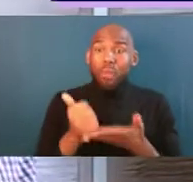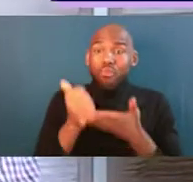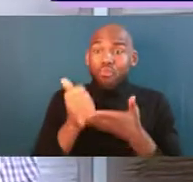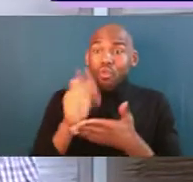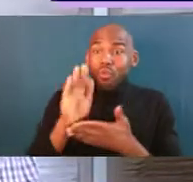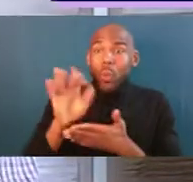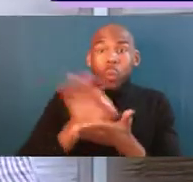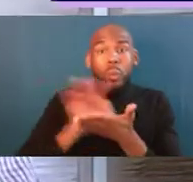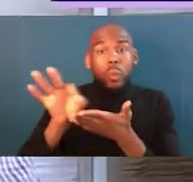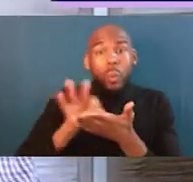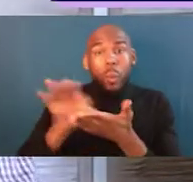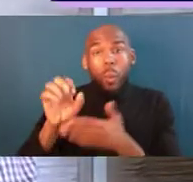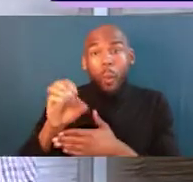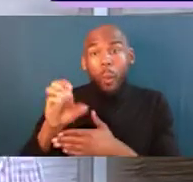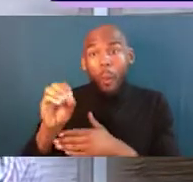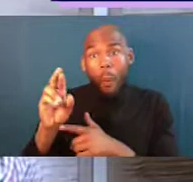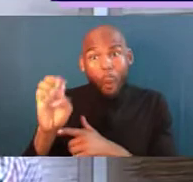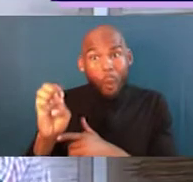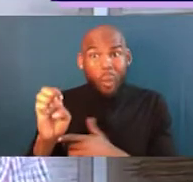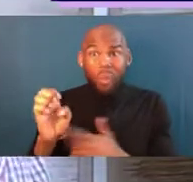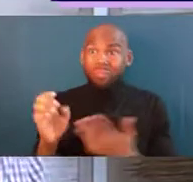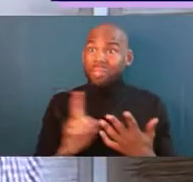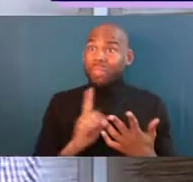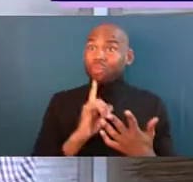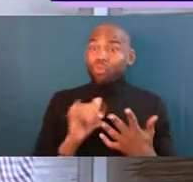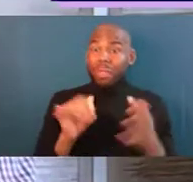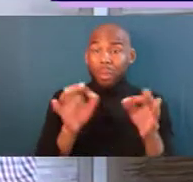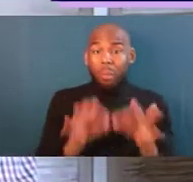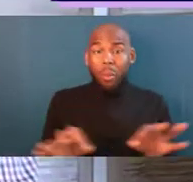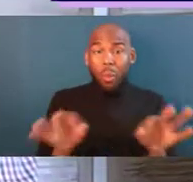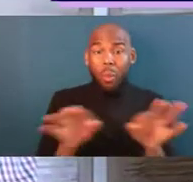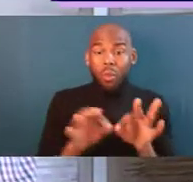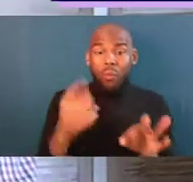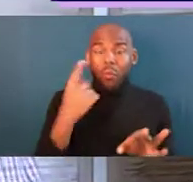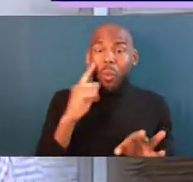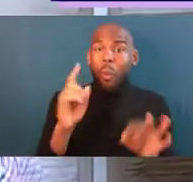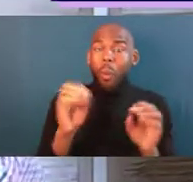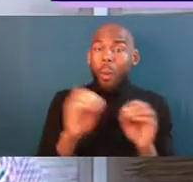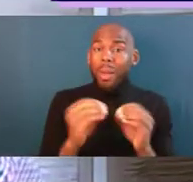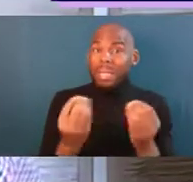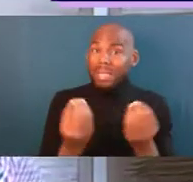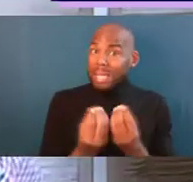in marketing, and these are things that are really important to organizations, they're